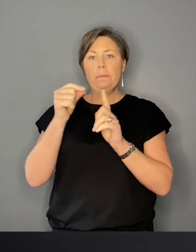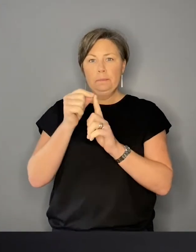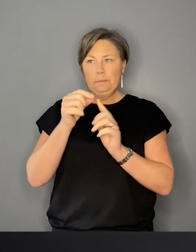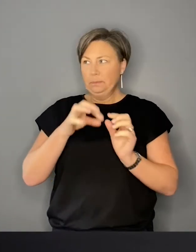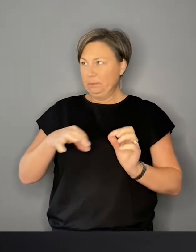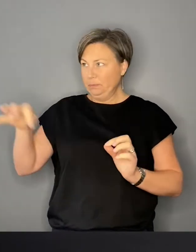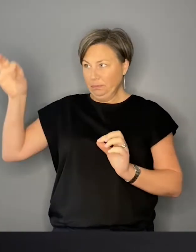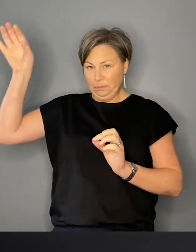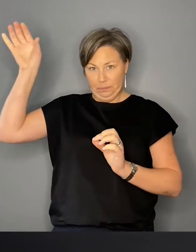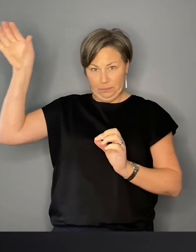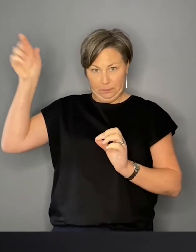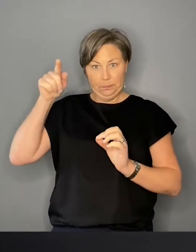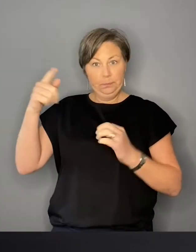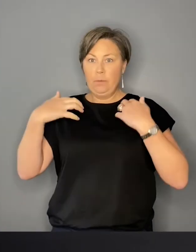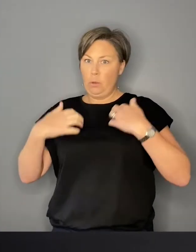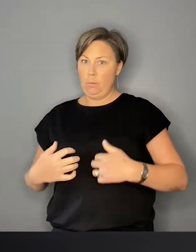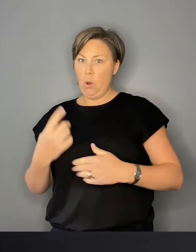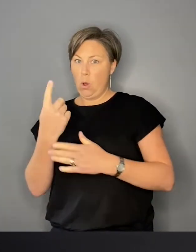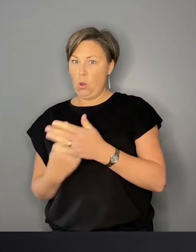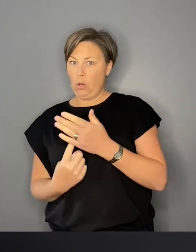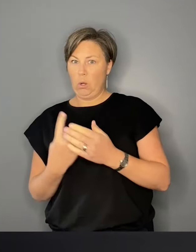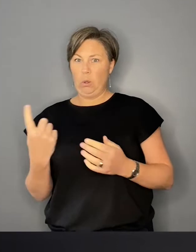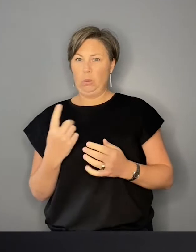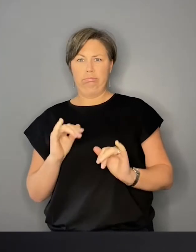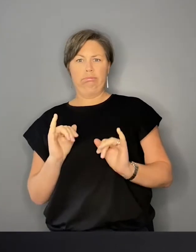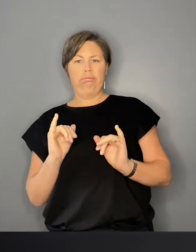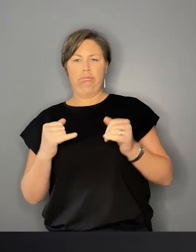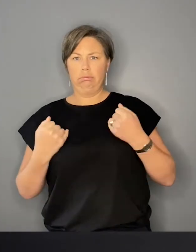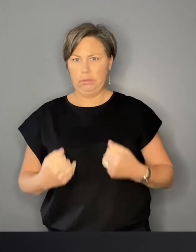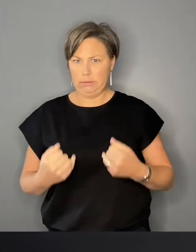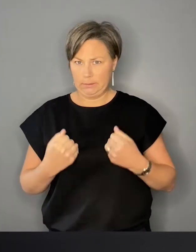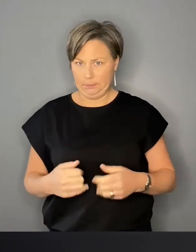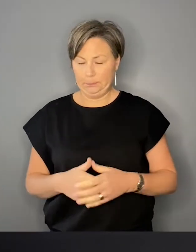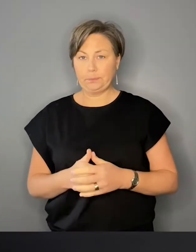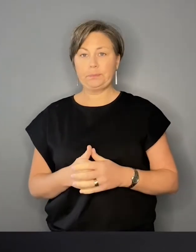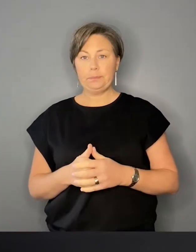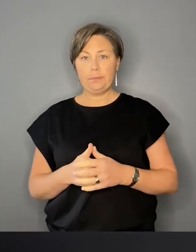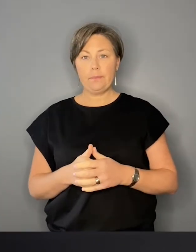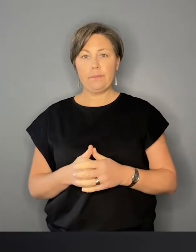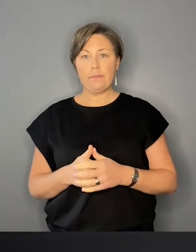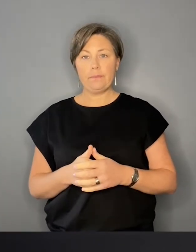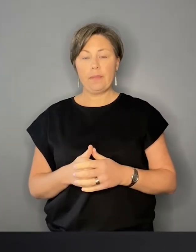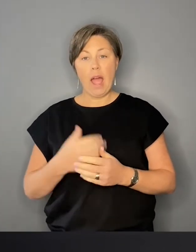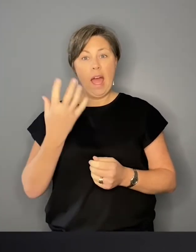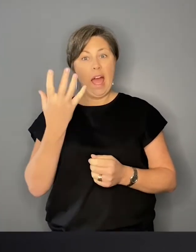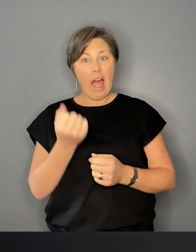often intravenously or via a drip for people who become very sick and need intensive therapy. Since early on in the pandemic,